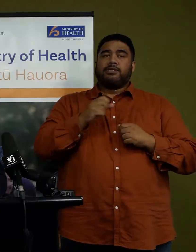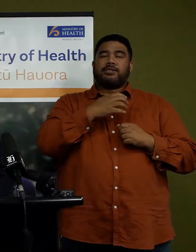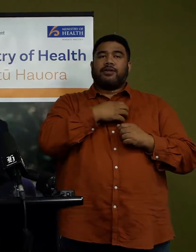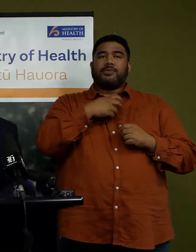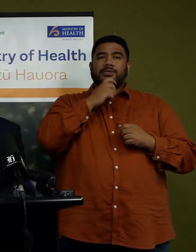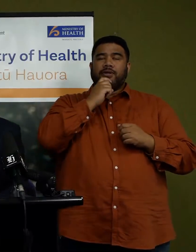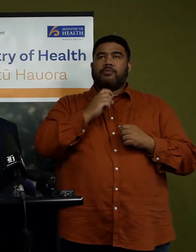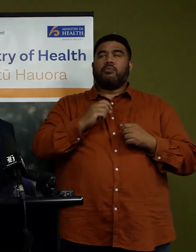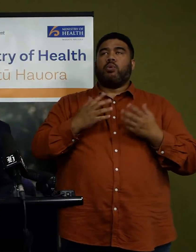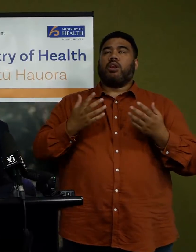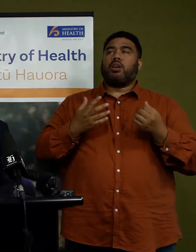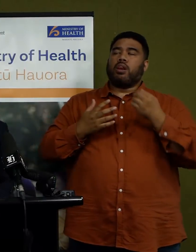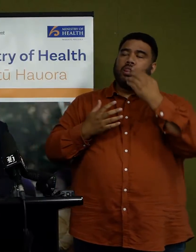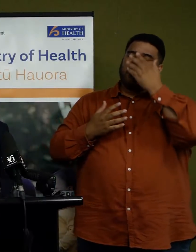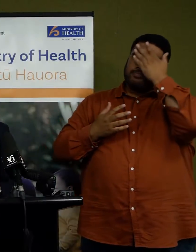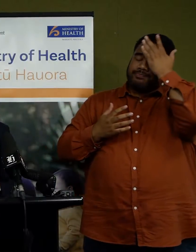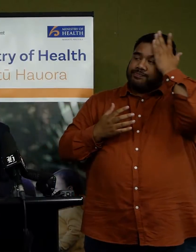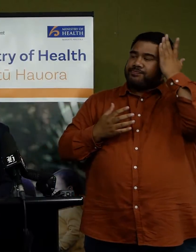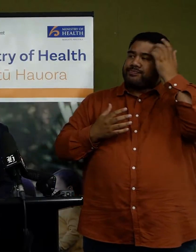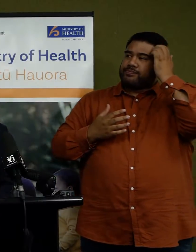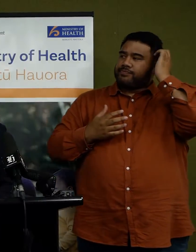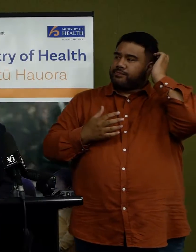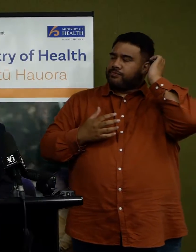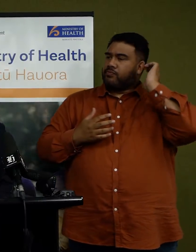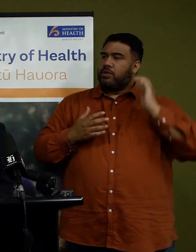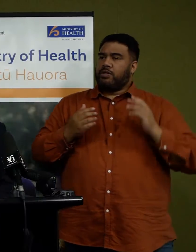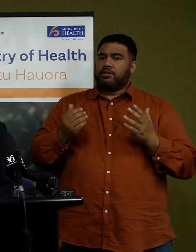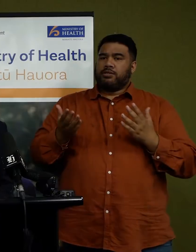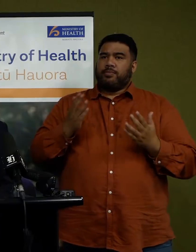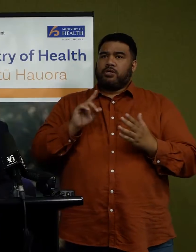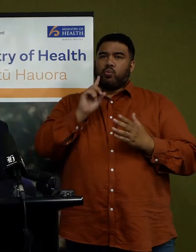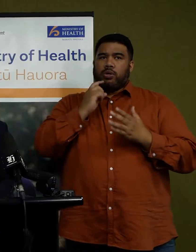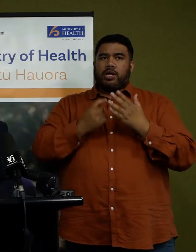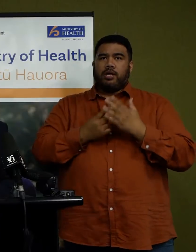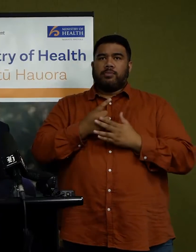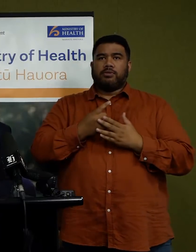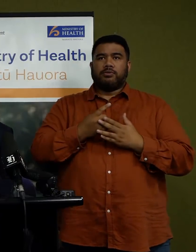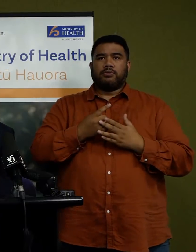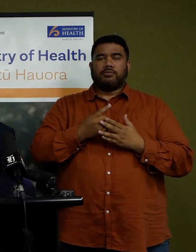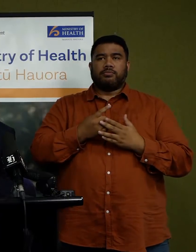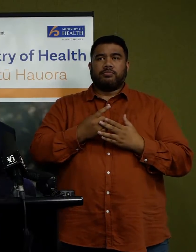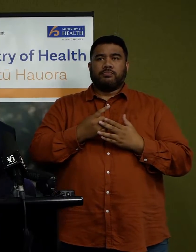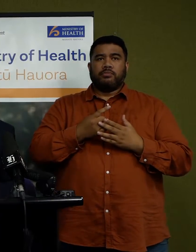Well, of course, it depends what happens with the outbreak. It may well be that people may need to stay home.